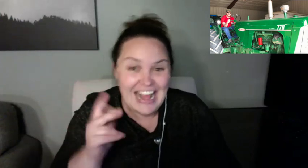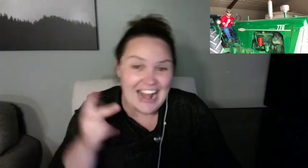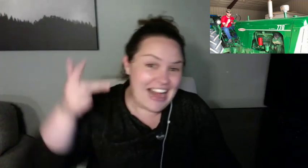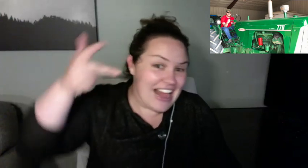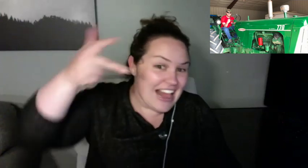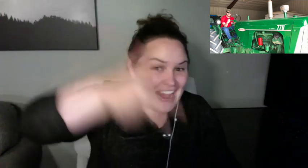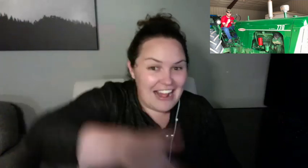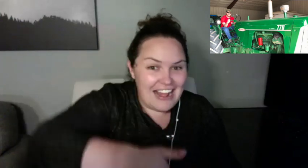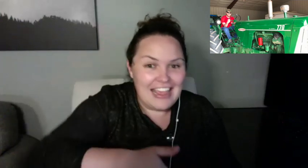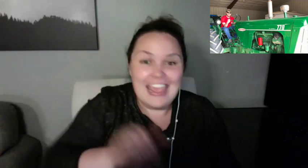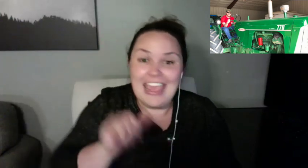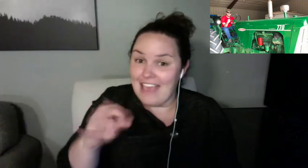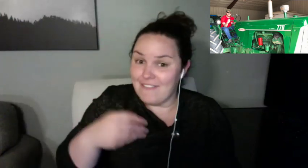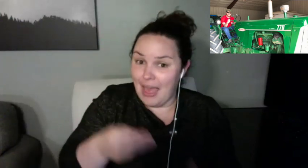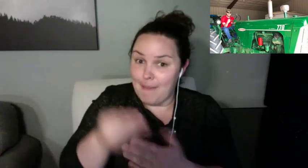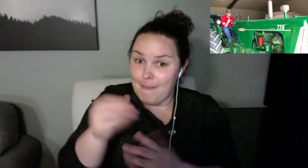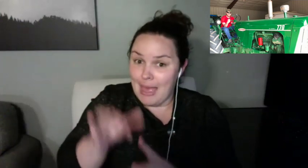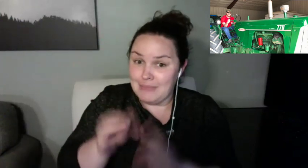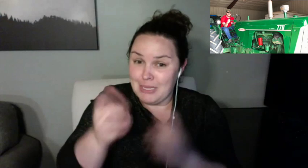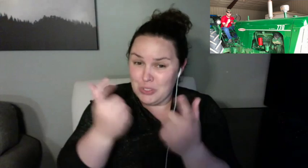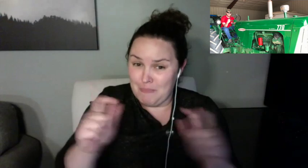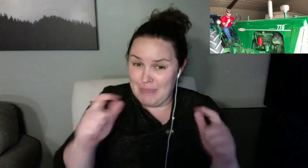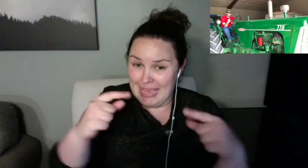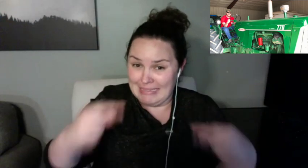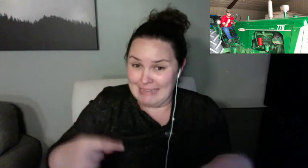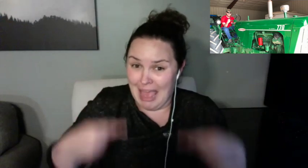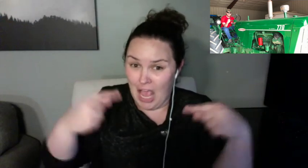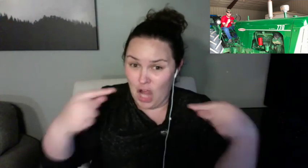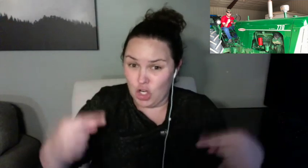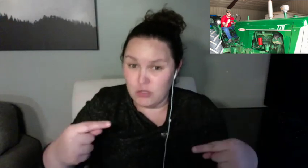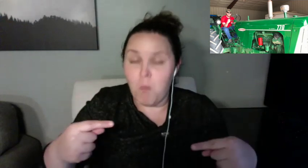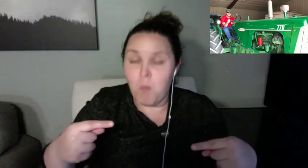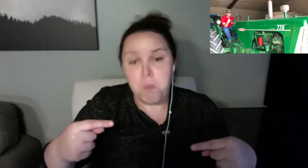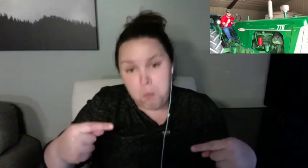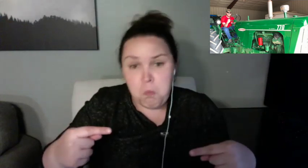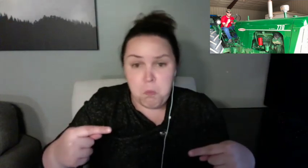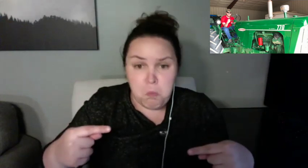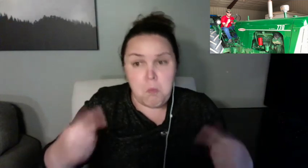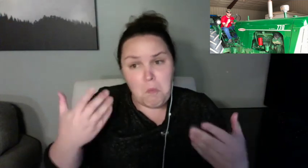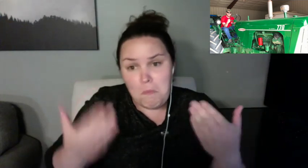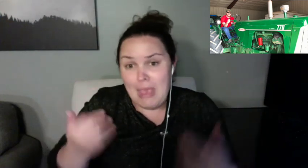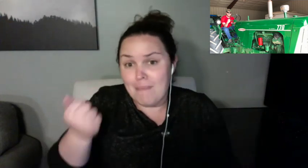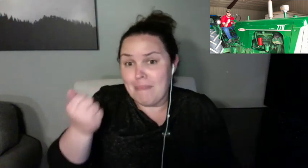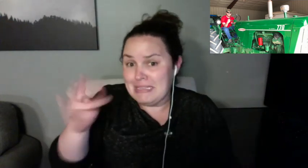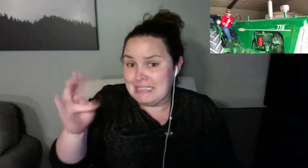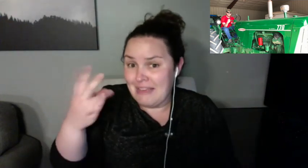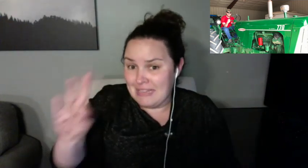tires on it, and I think I can get I think I can get 17 or 18 out of it to begin with.